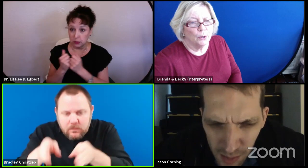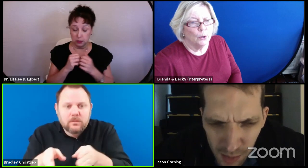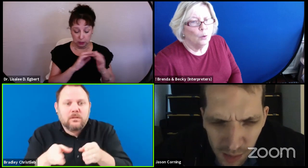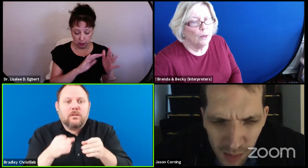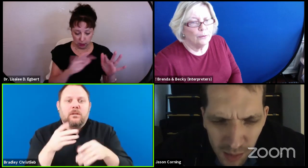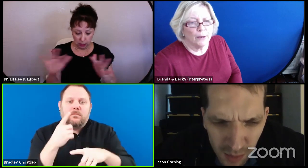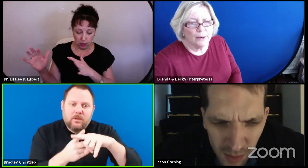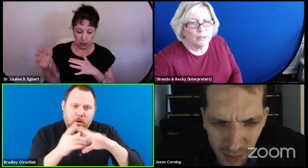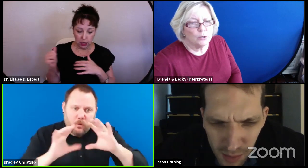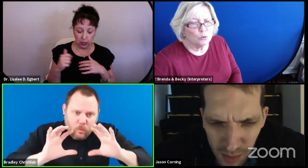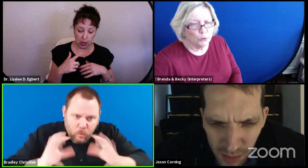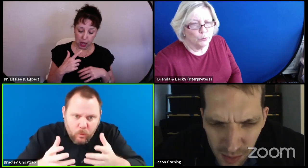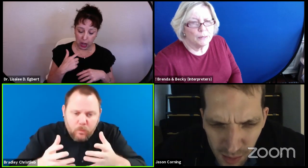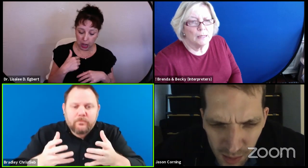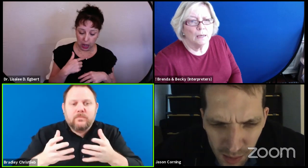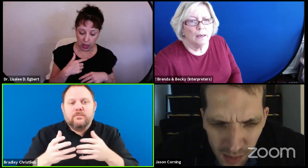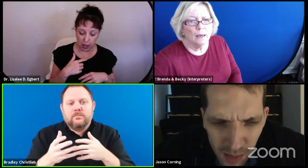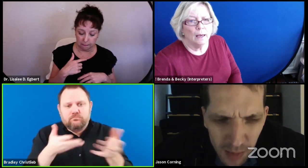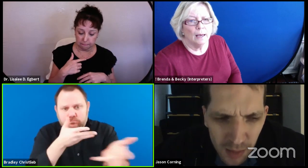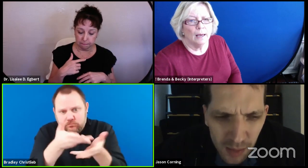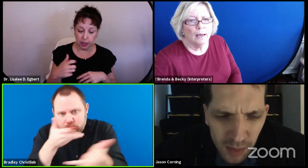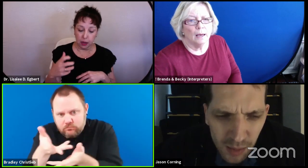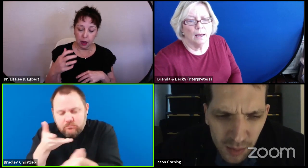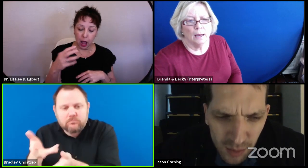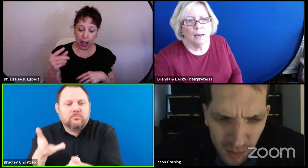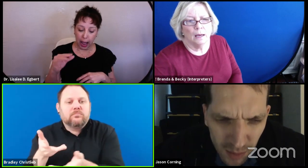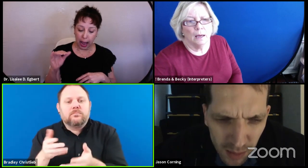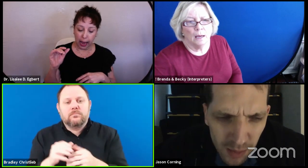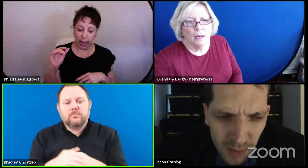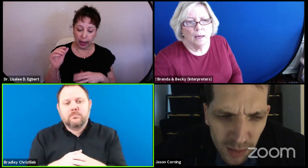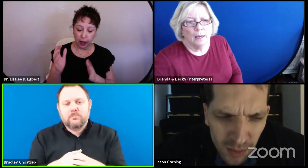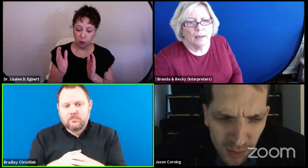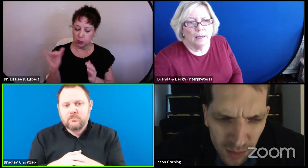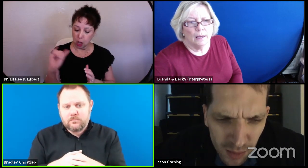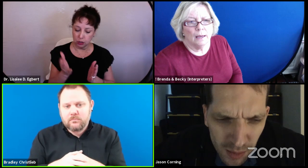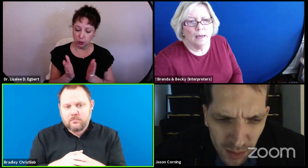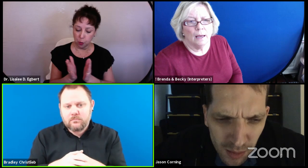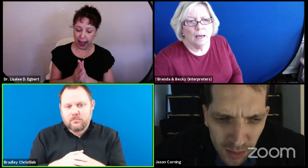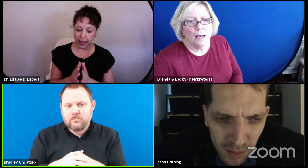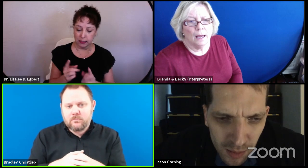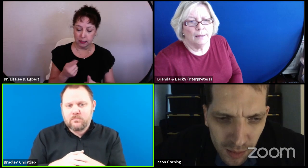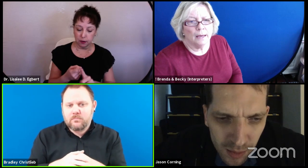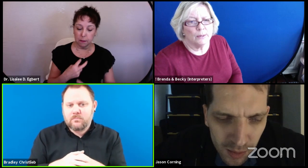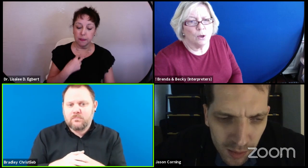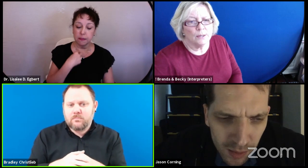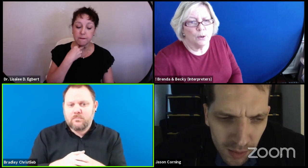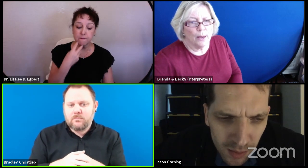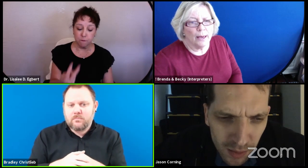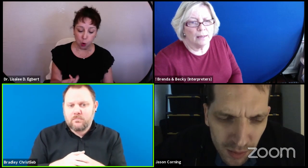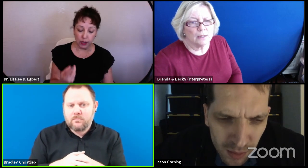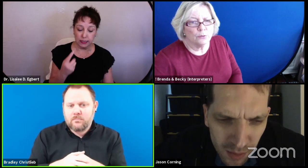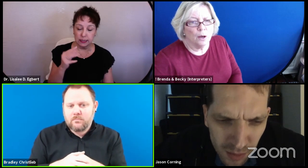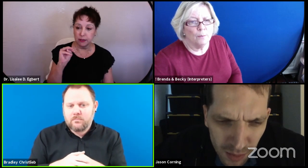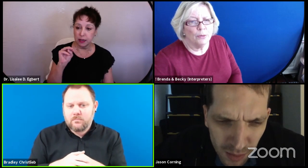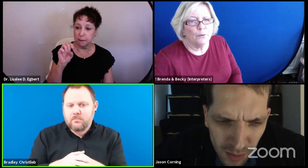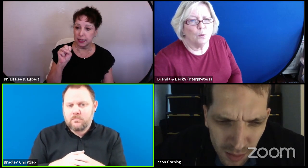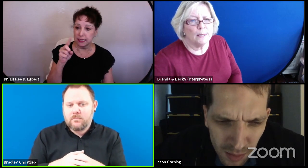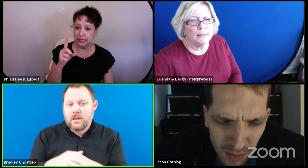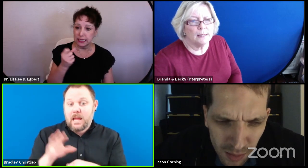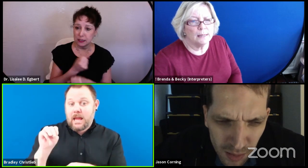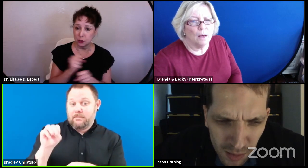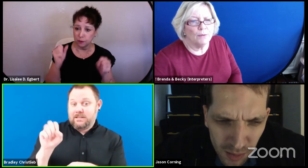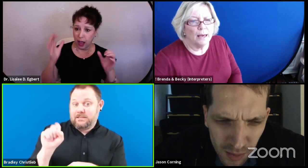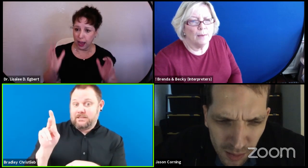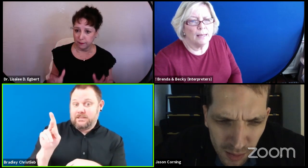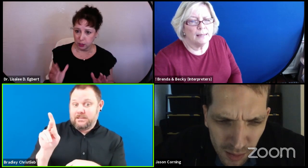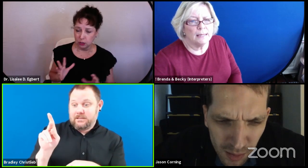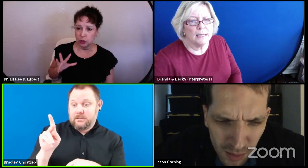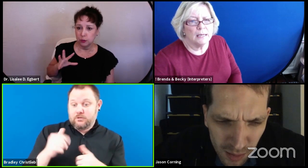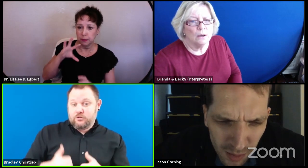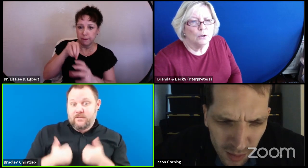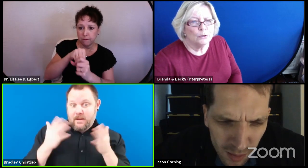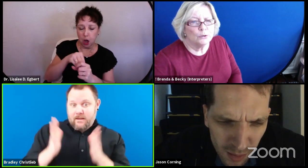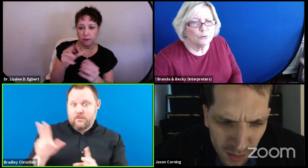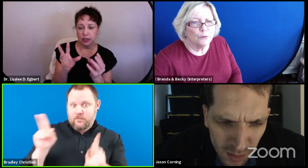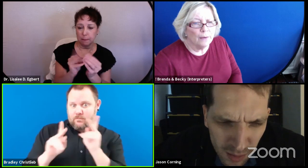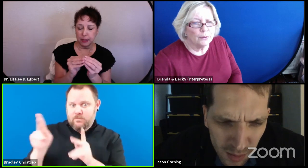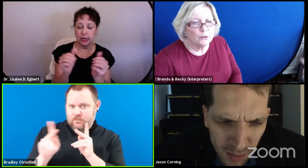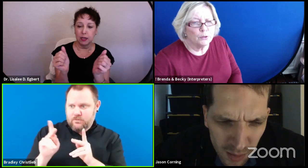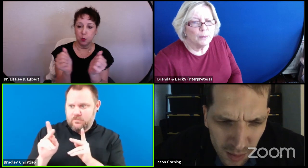with various groups, and I was also asked from the voices of the MSD survivors to be